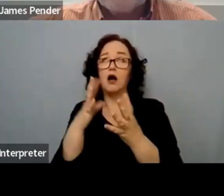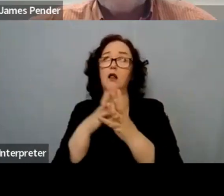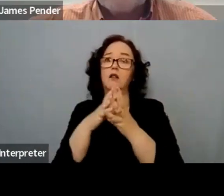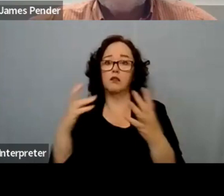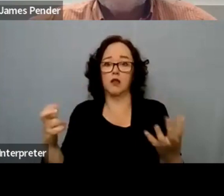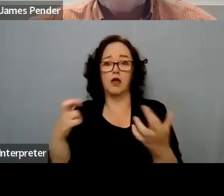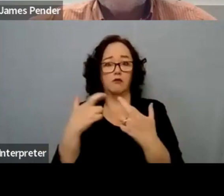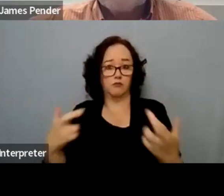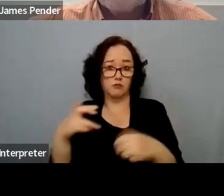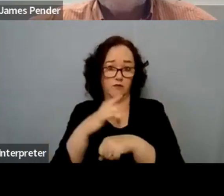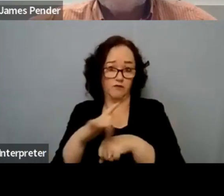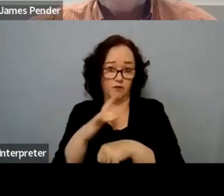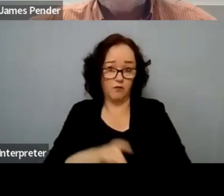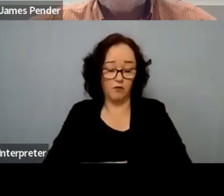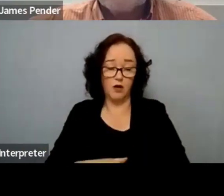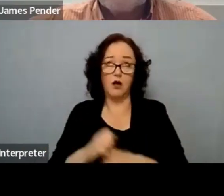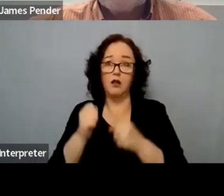there's just a lot of tools and supports available.